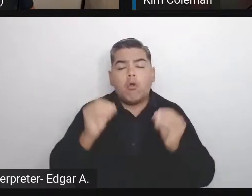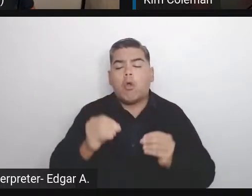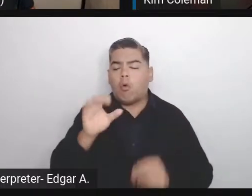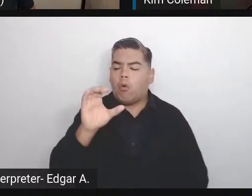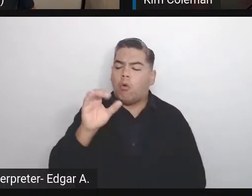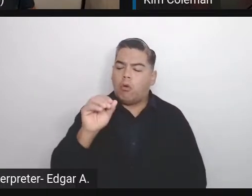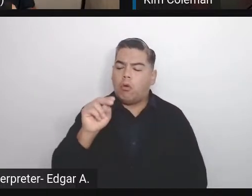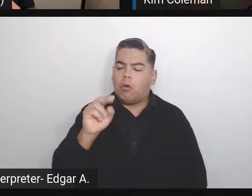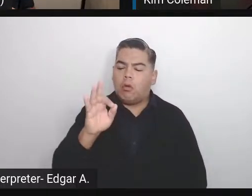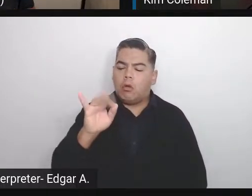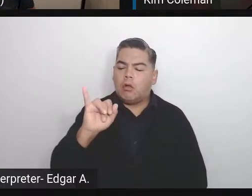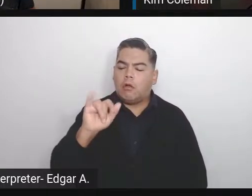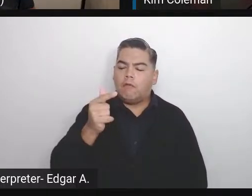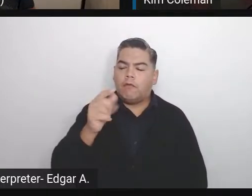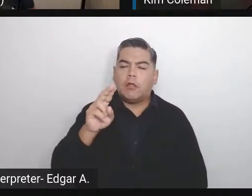You can add